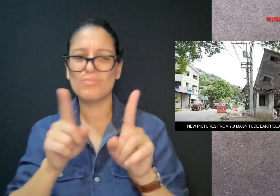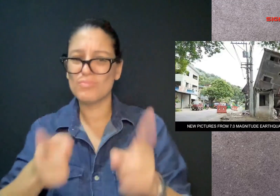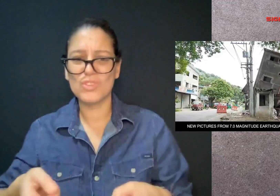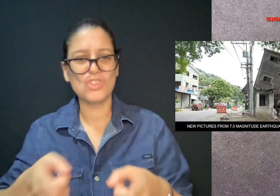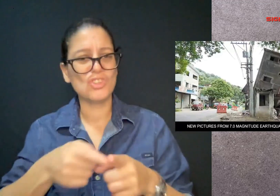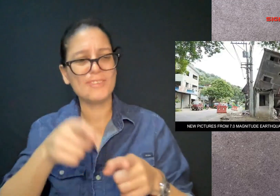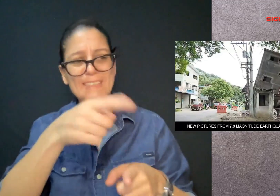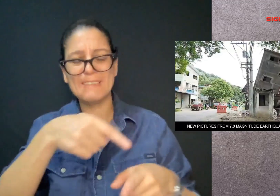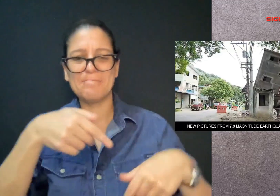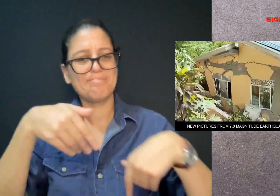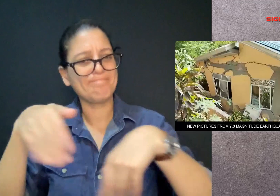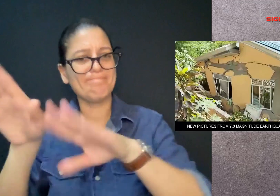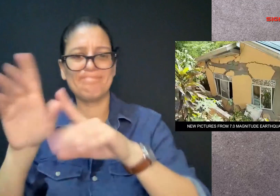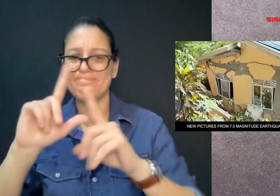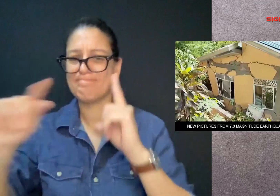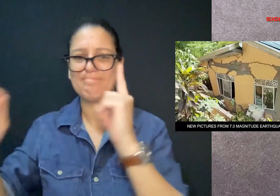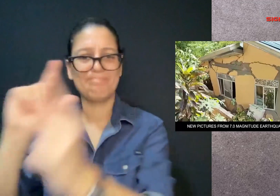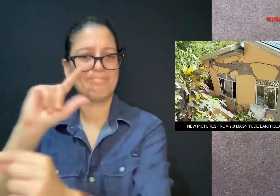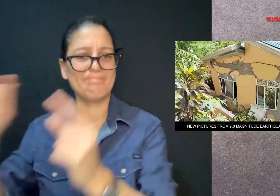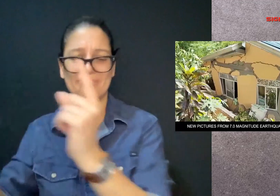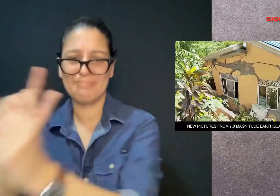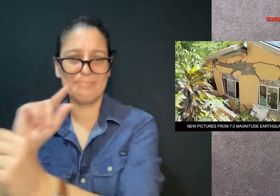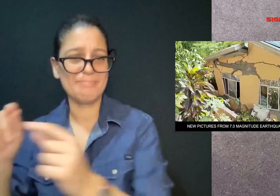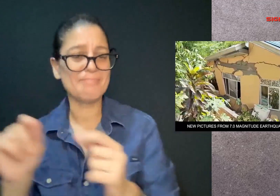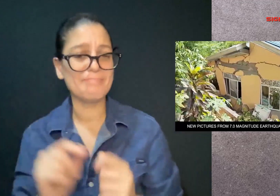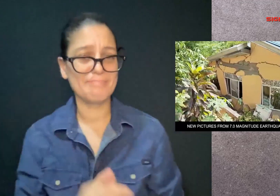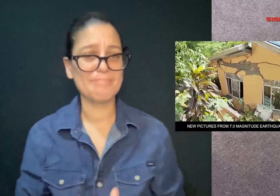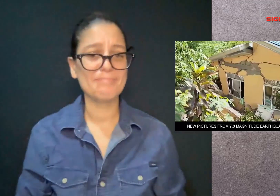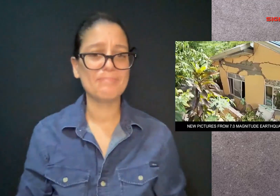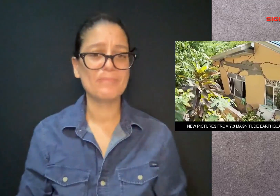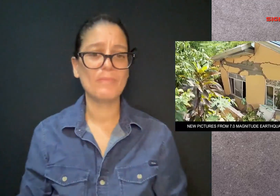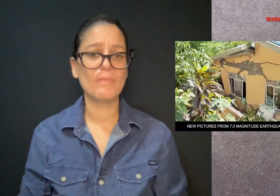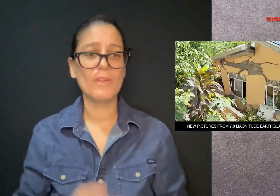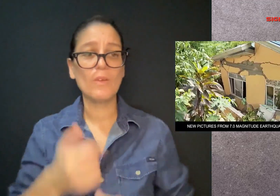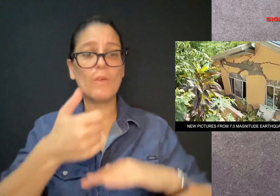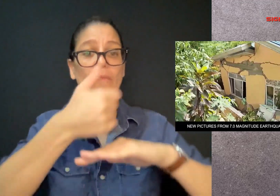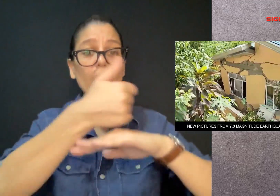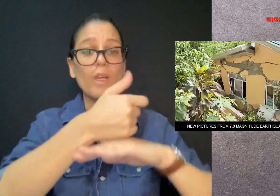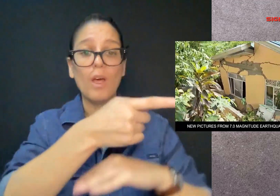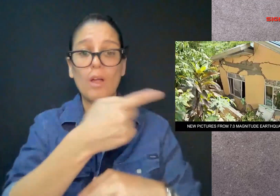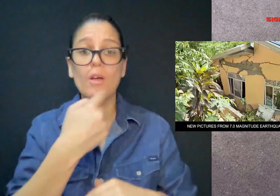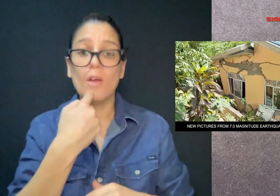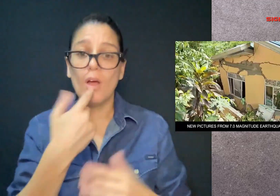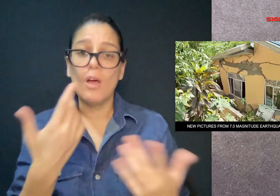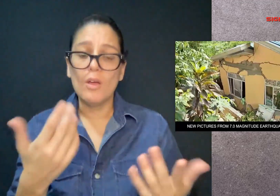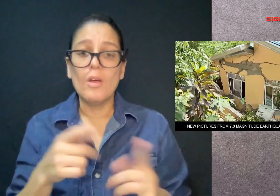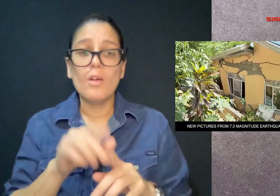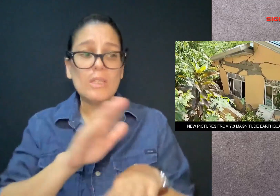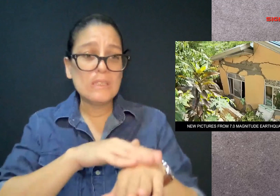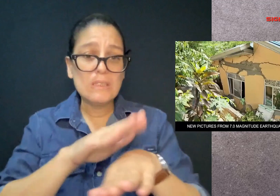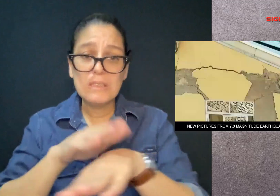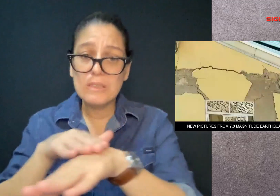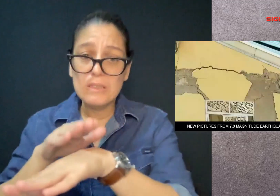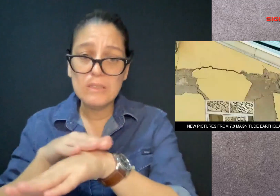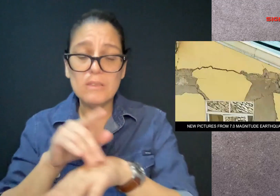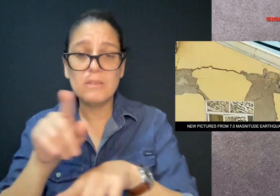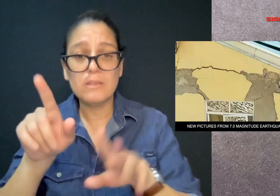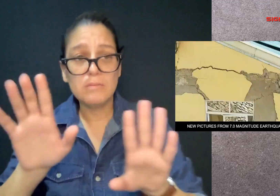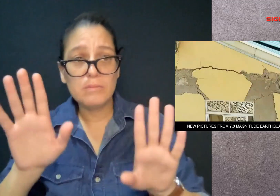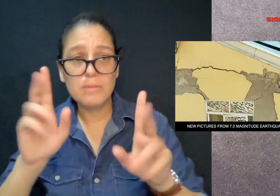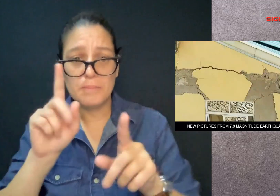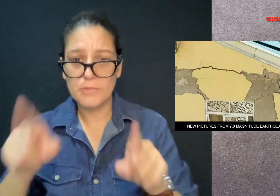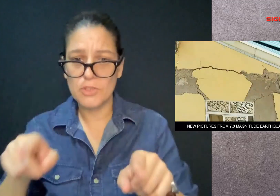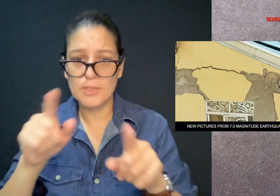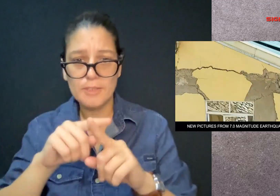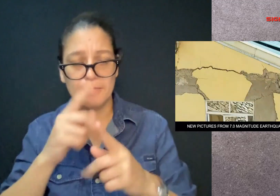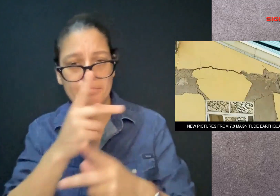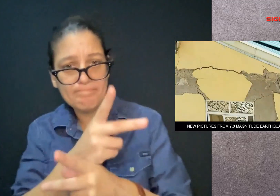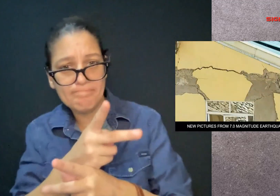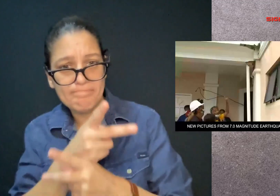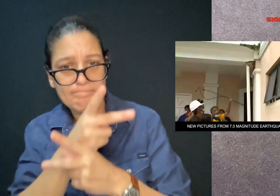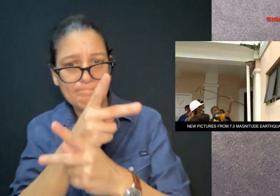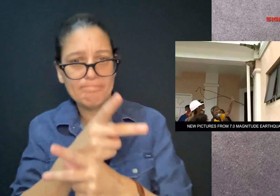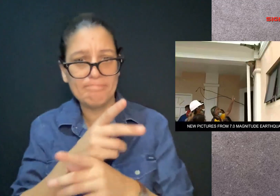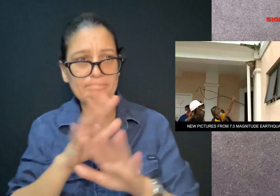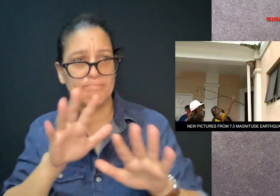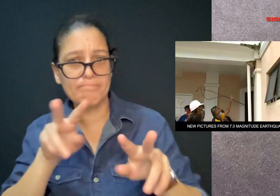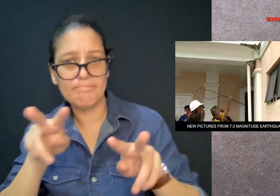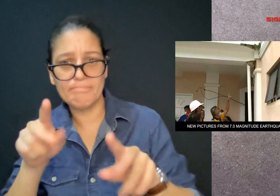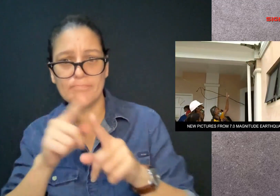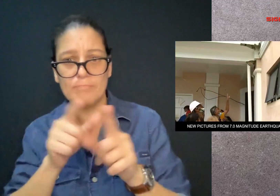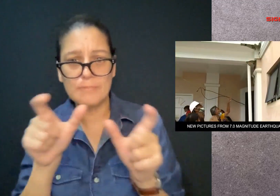could also be seen evacuating buildings officials are urging people to still stay alert and